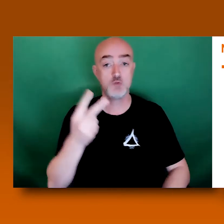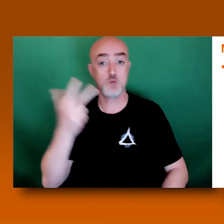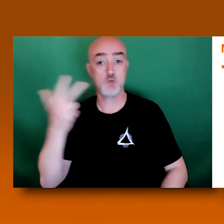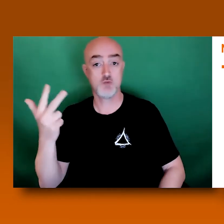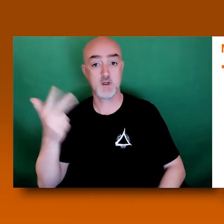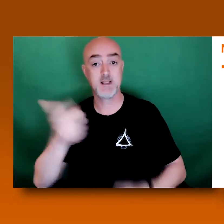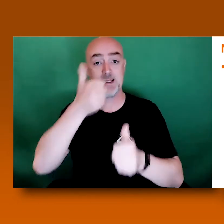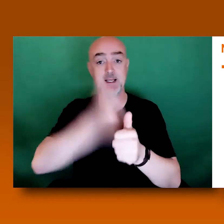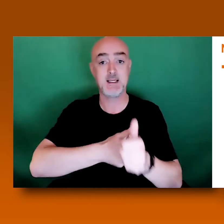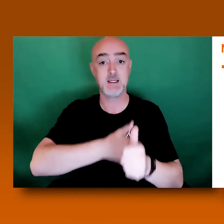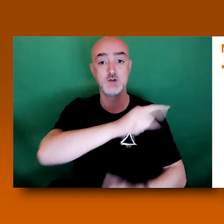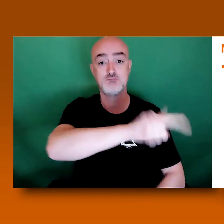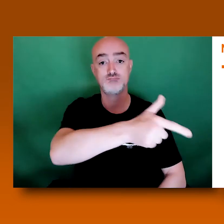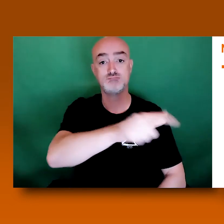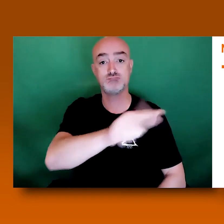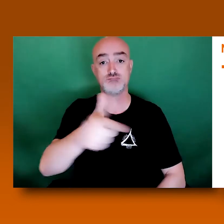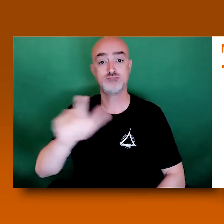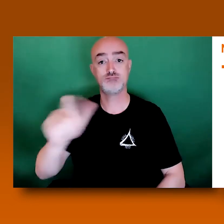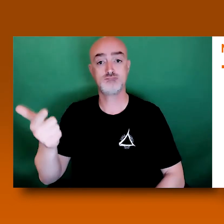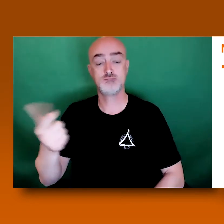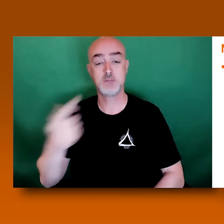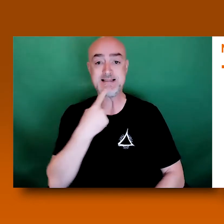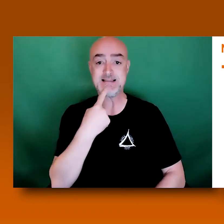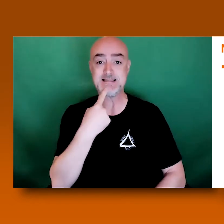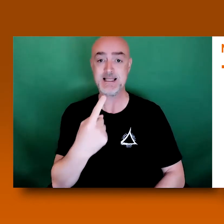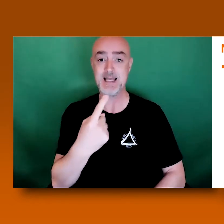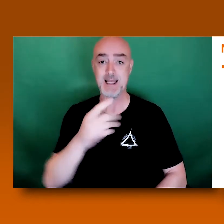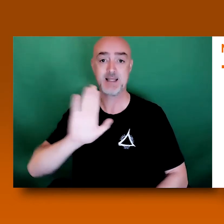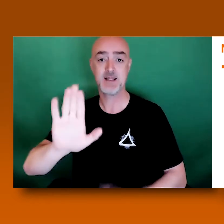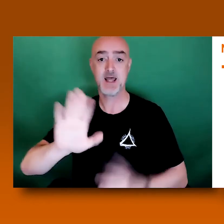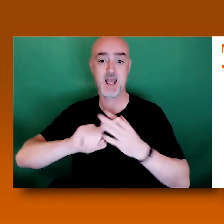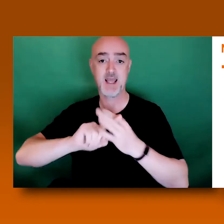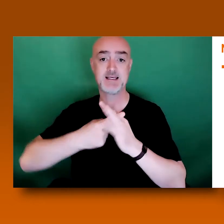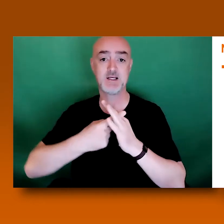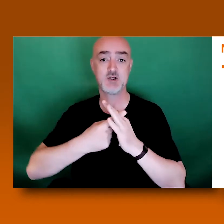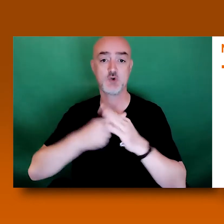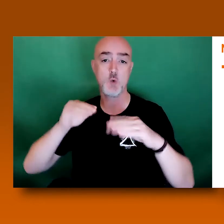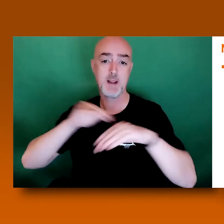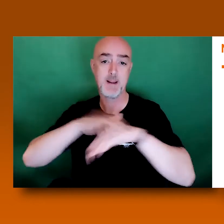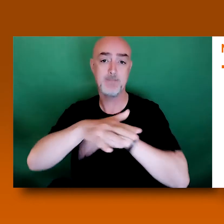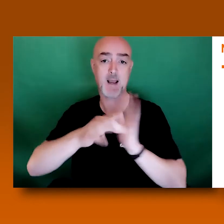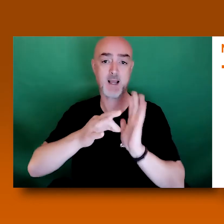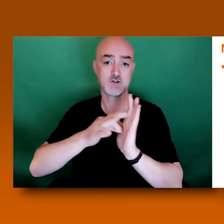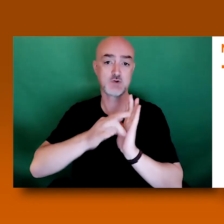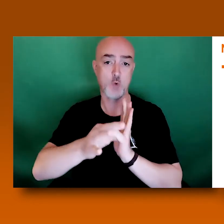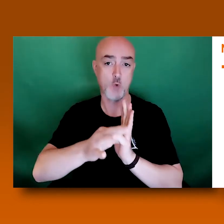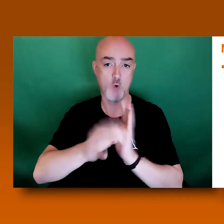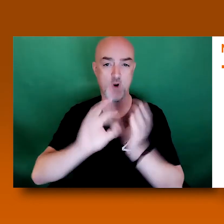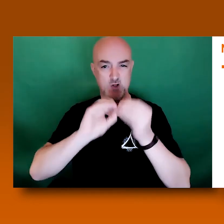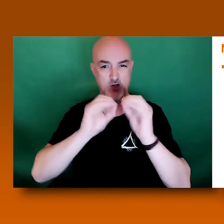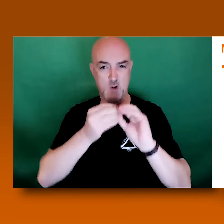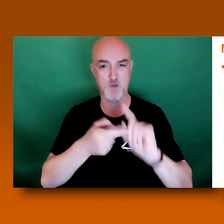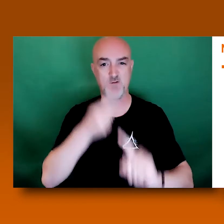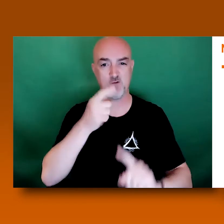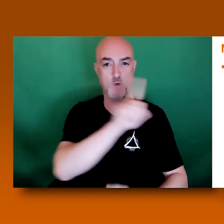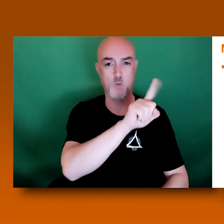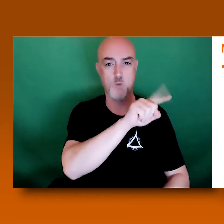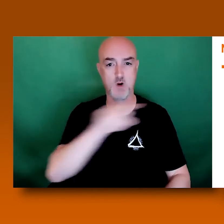Once they're done, the reviewer will rank based on whatever score they think for your overall impact score.